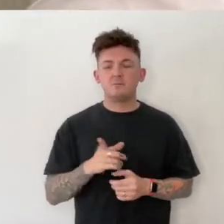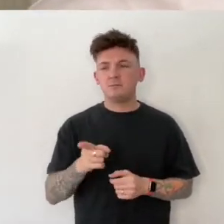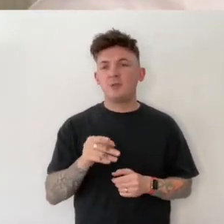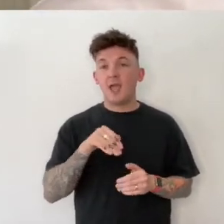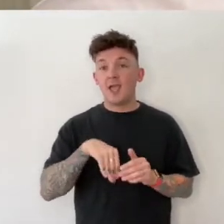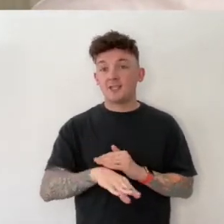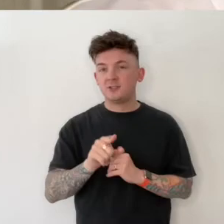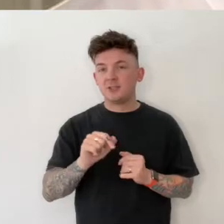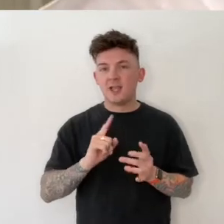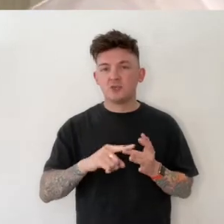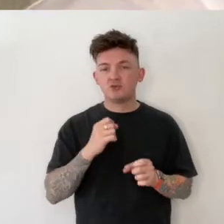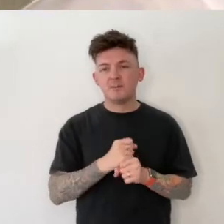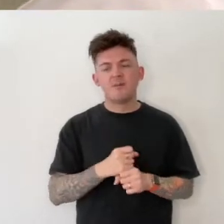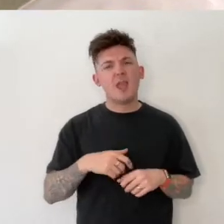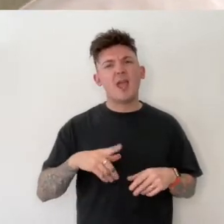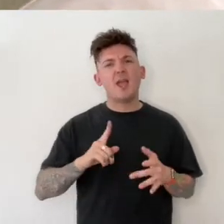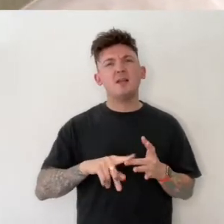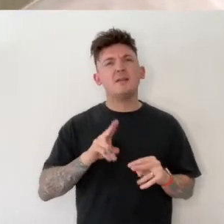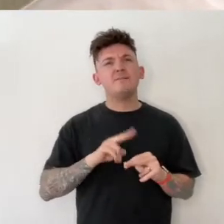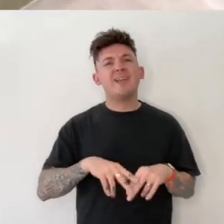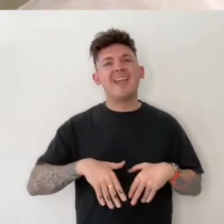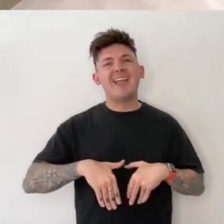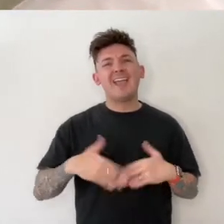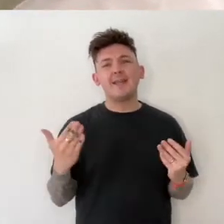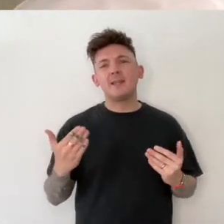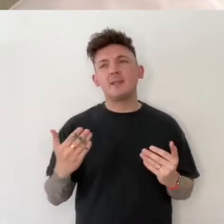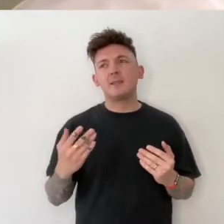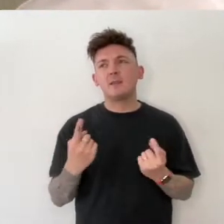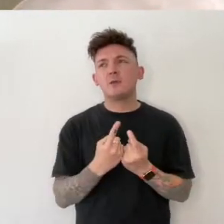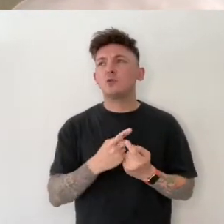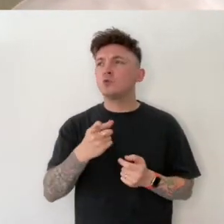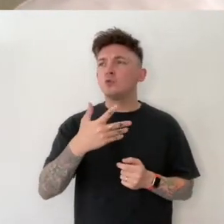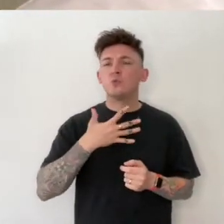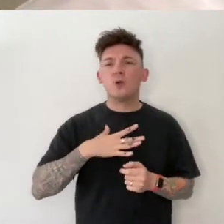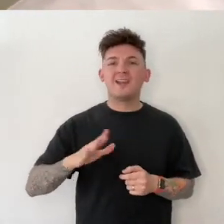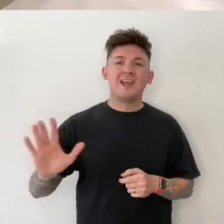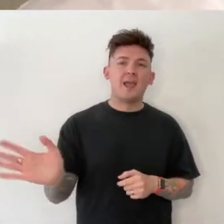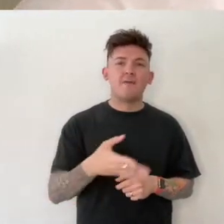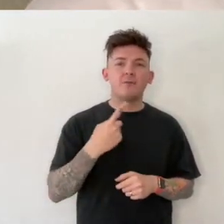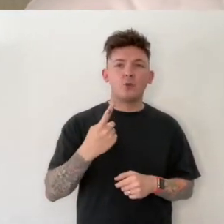ask you: "is there anything that you would like everyone to be aware of? anything you'd